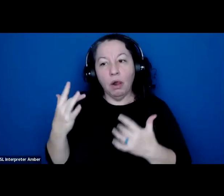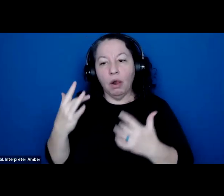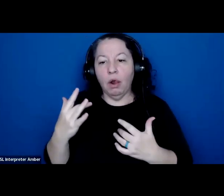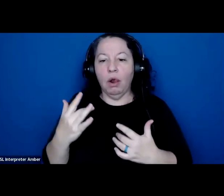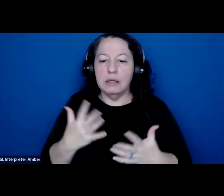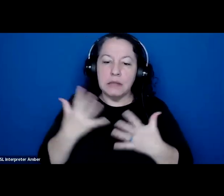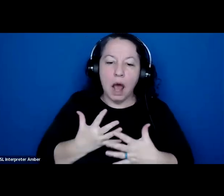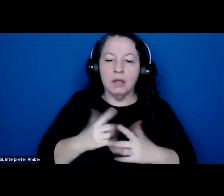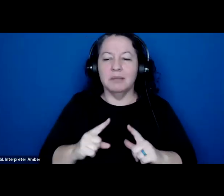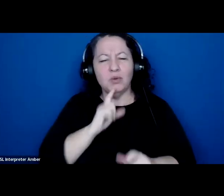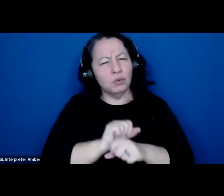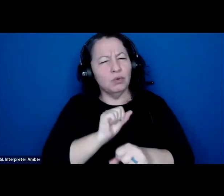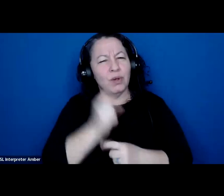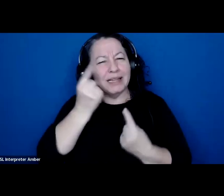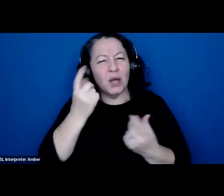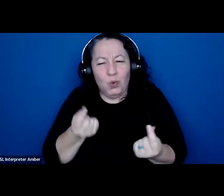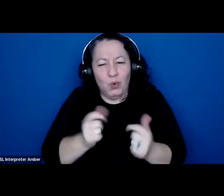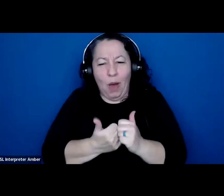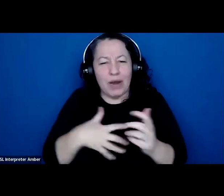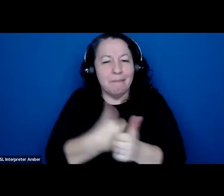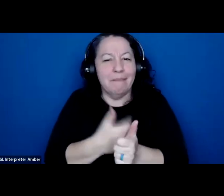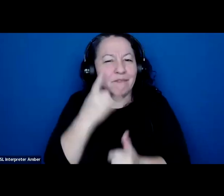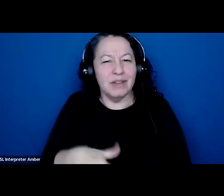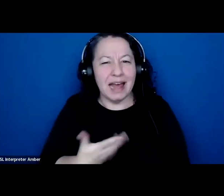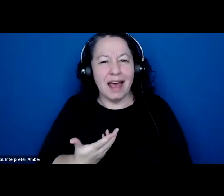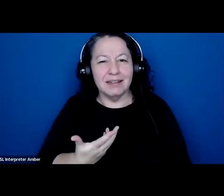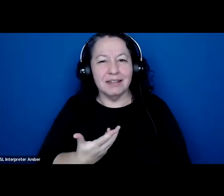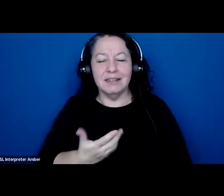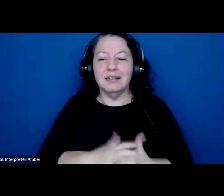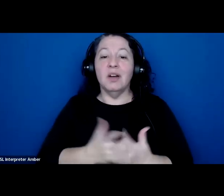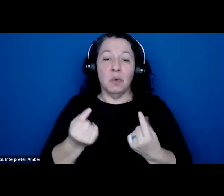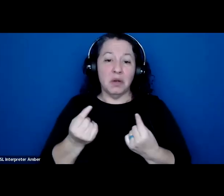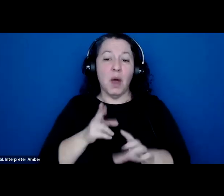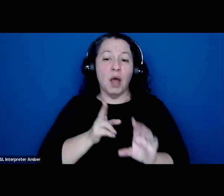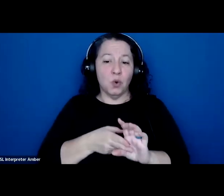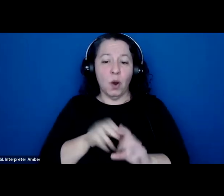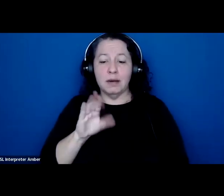and the harms I participated in, I joined About Face Veterans Against the War.